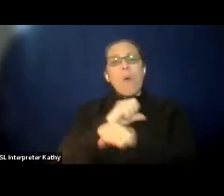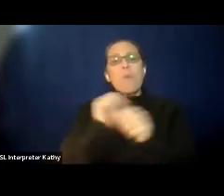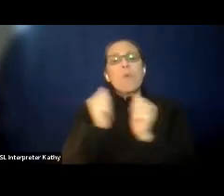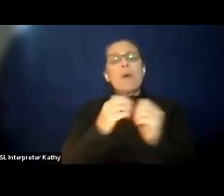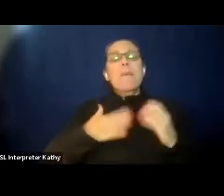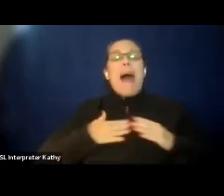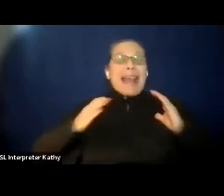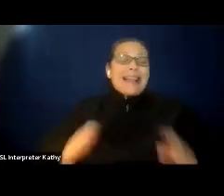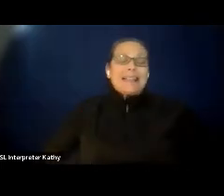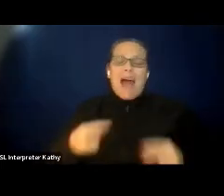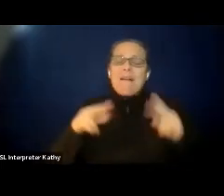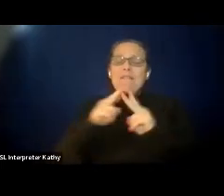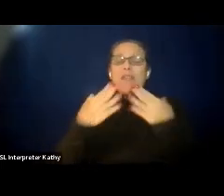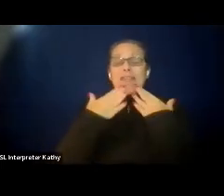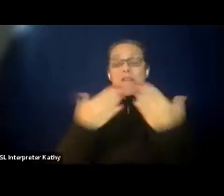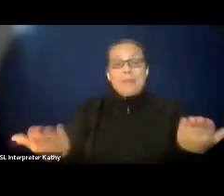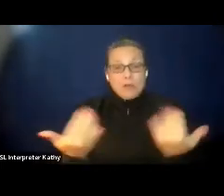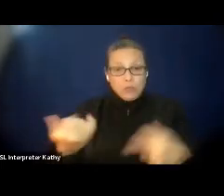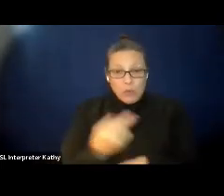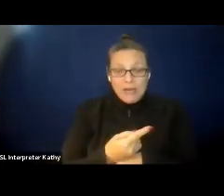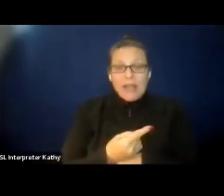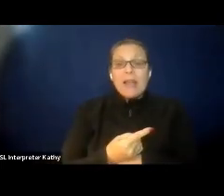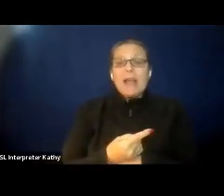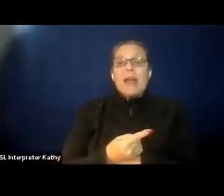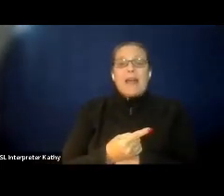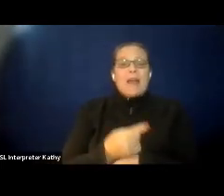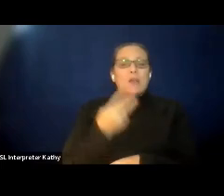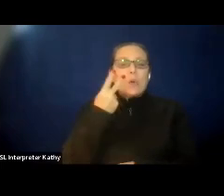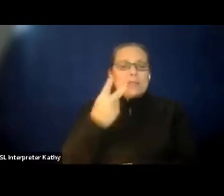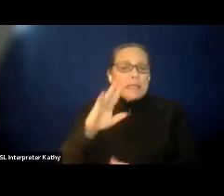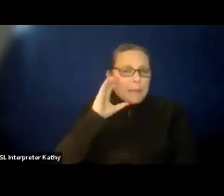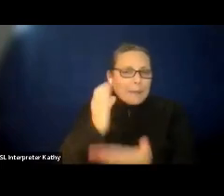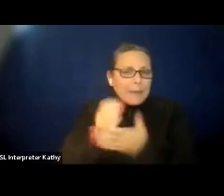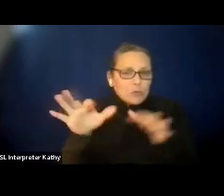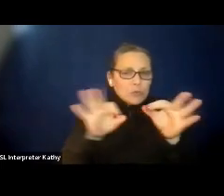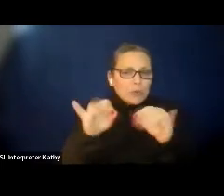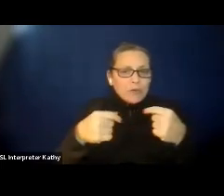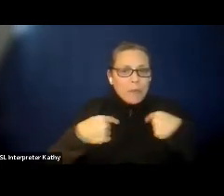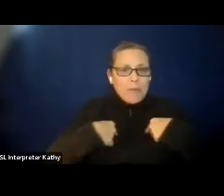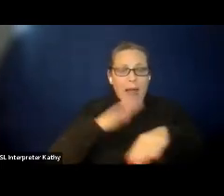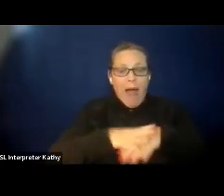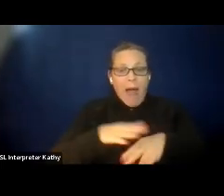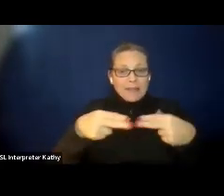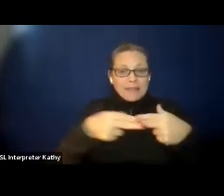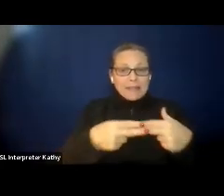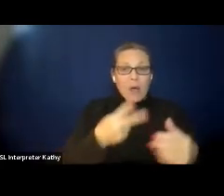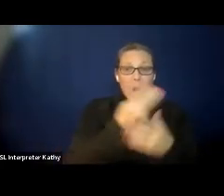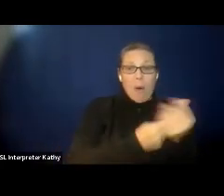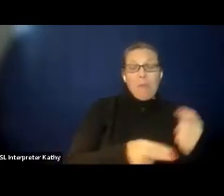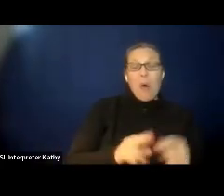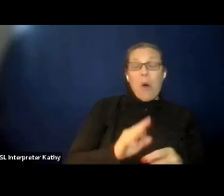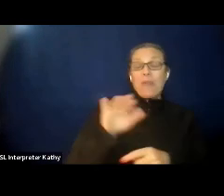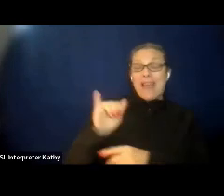and share with others and how I work with my clients. So I am so grateful to be here today.